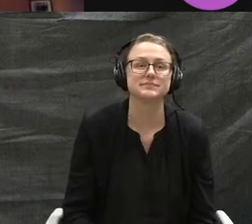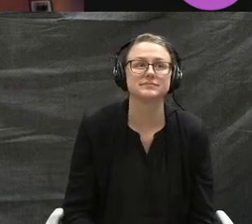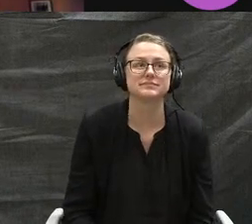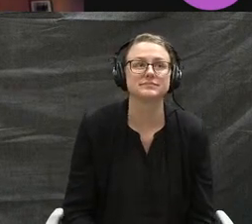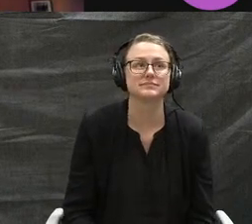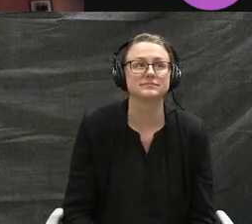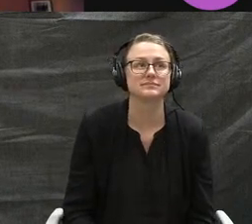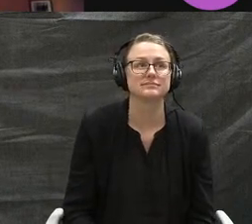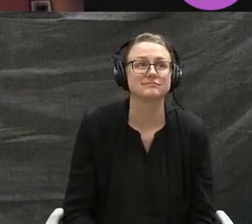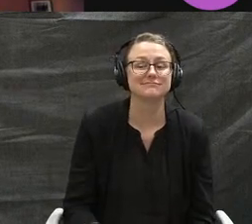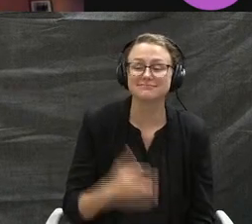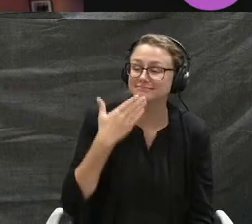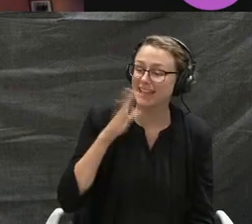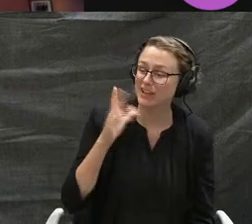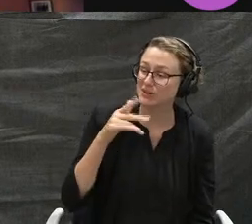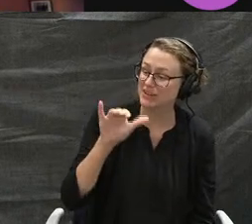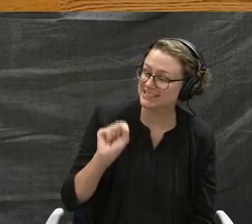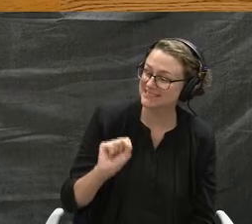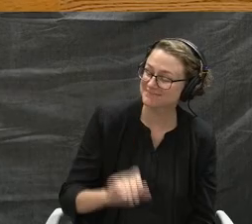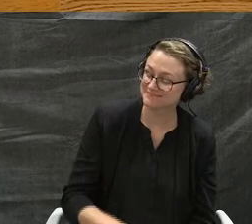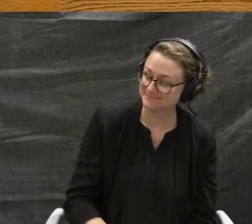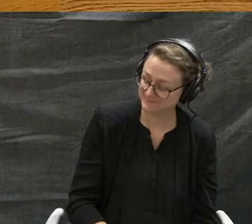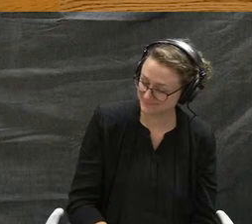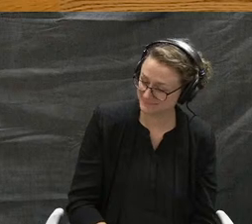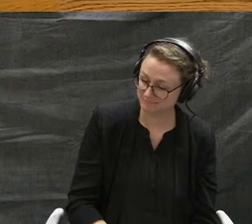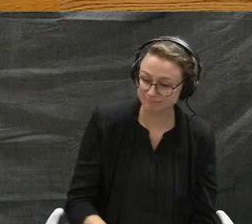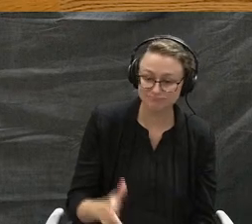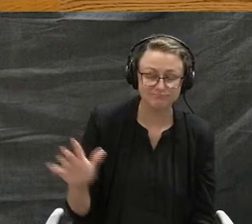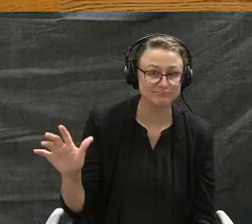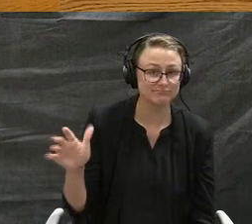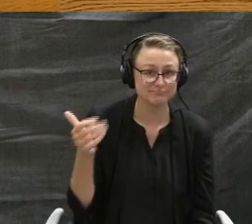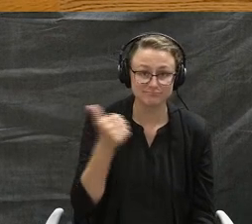Thank you Chris. Does anybody have any comments? Changes to